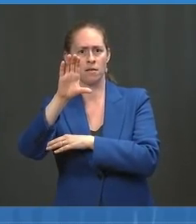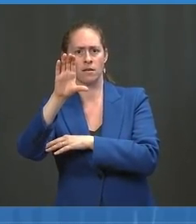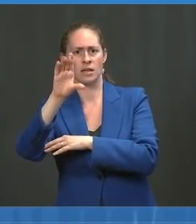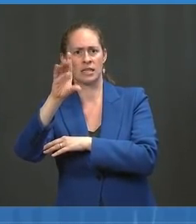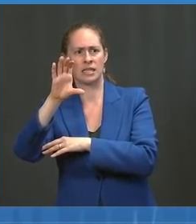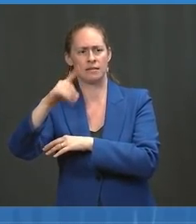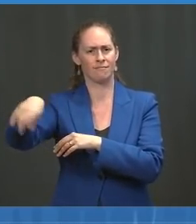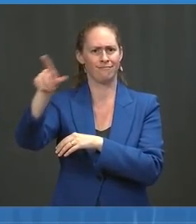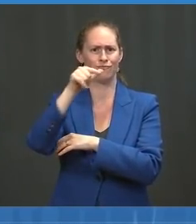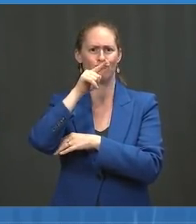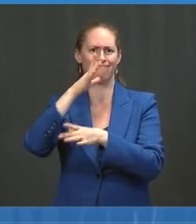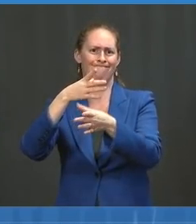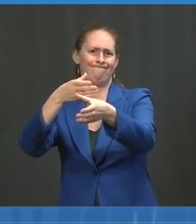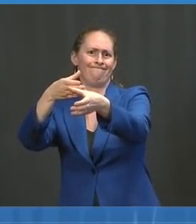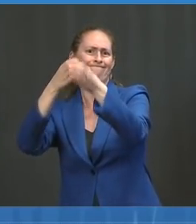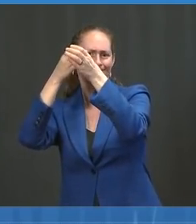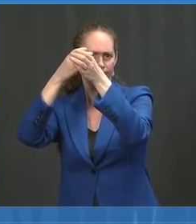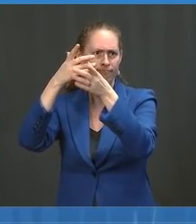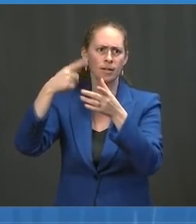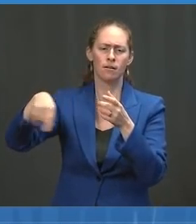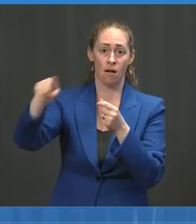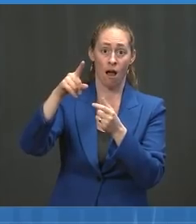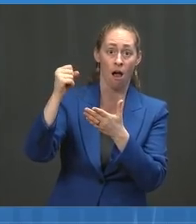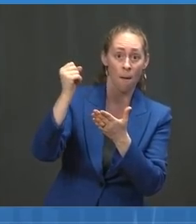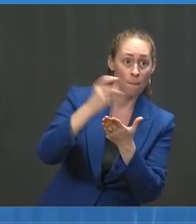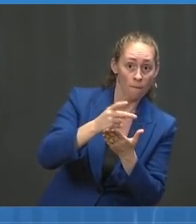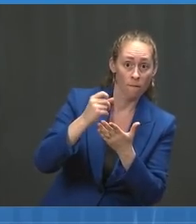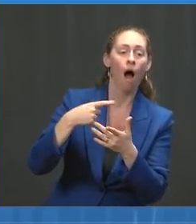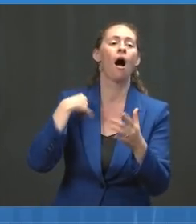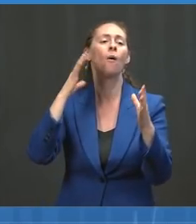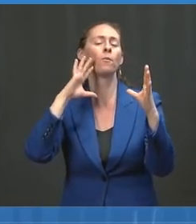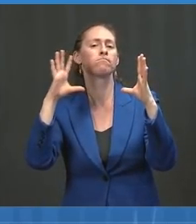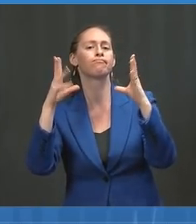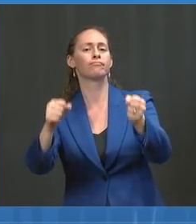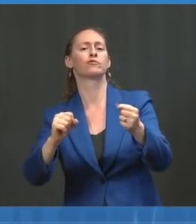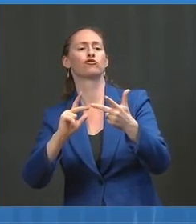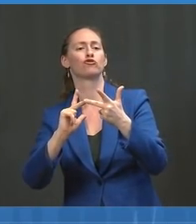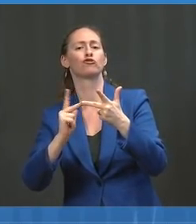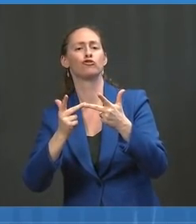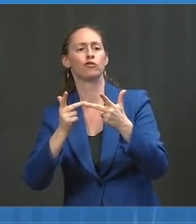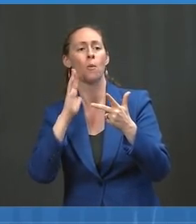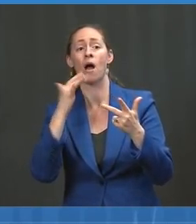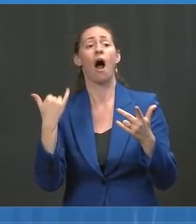the ACIP, issuing a booster dose recommendation -- or a booster recommendation.